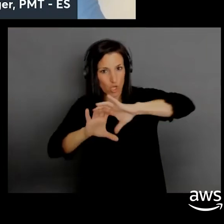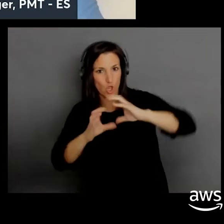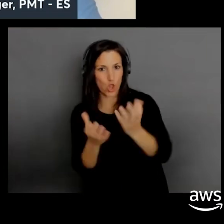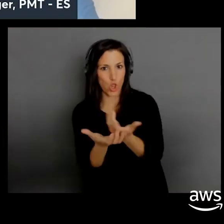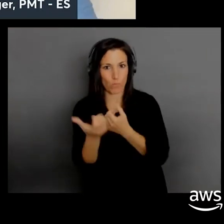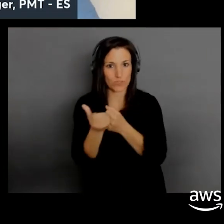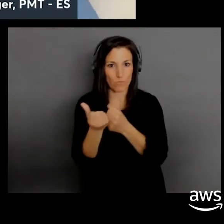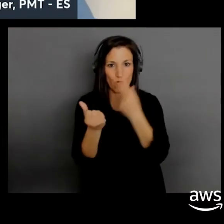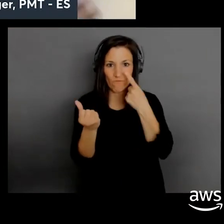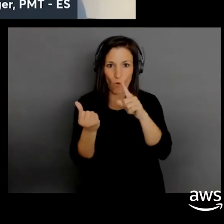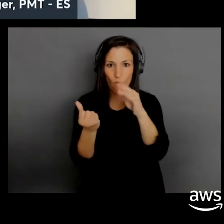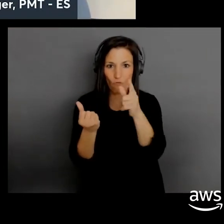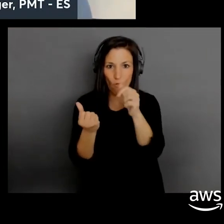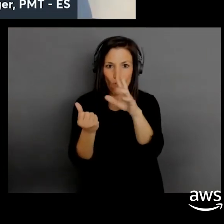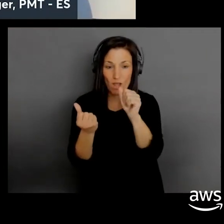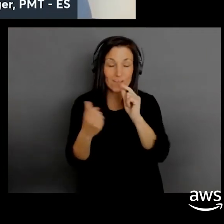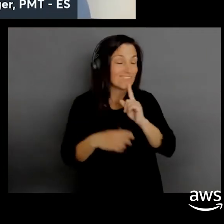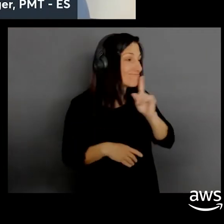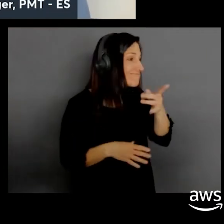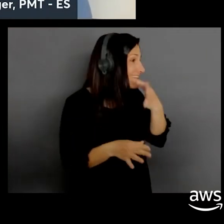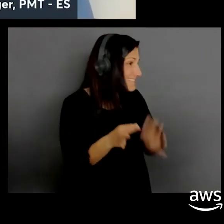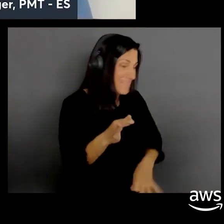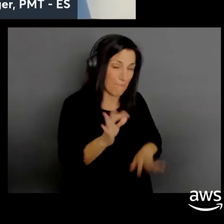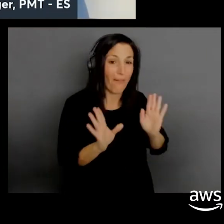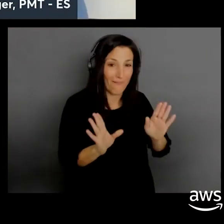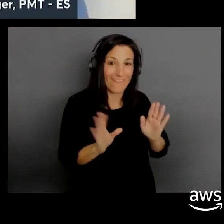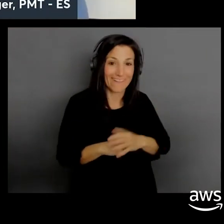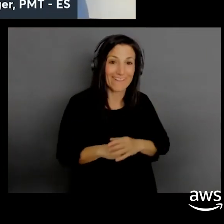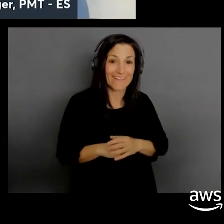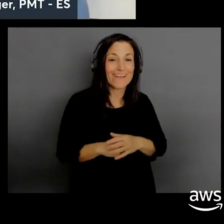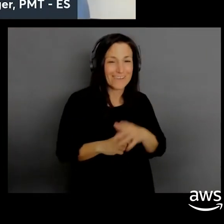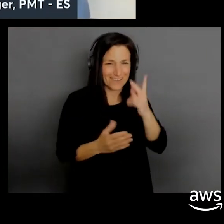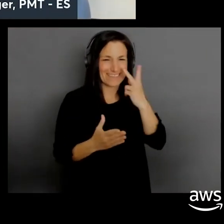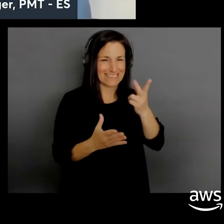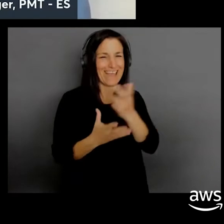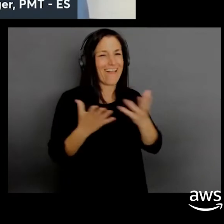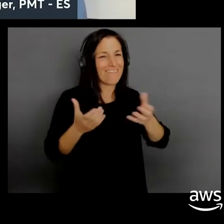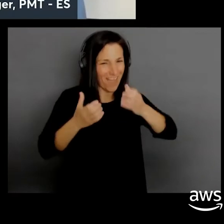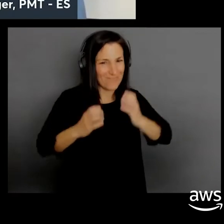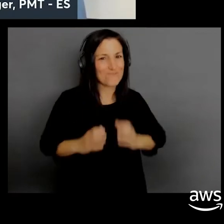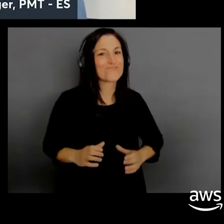So absolutely, we see a lot of customers now going towards having a multi-region architecture as well.